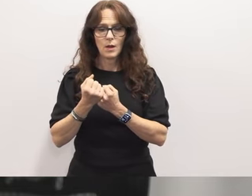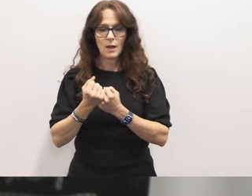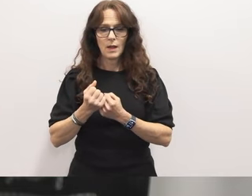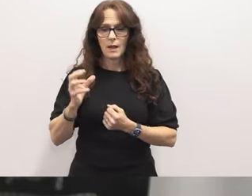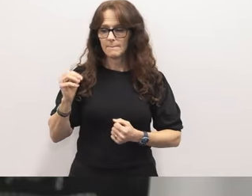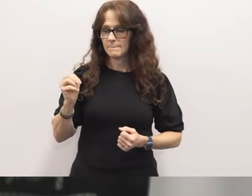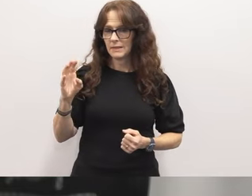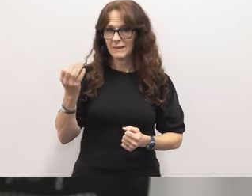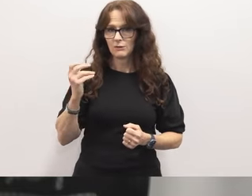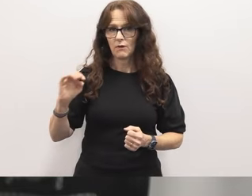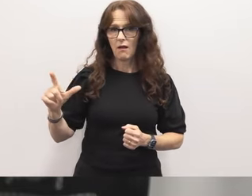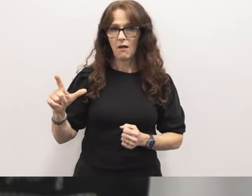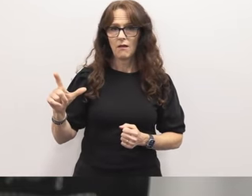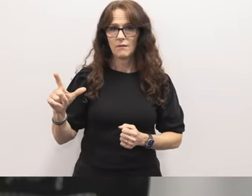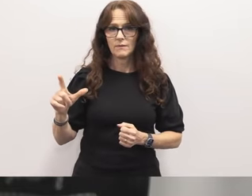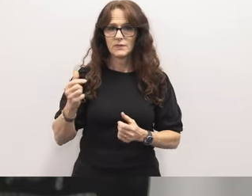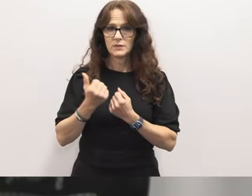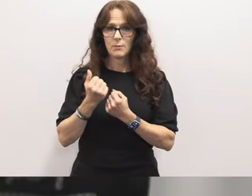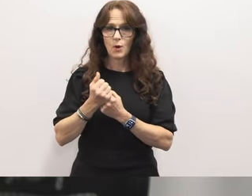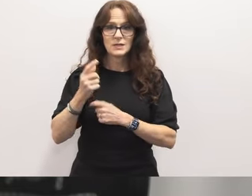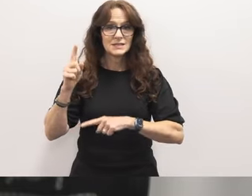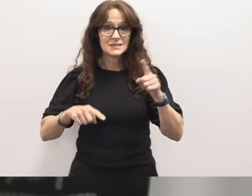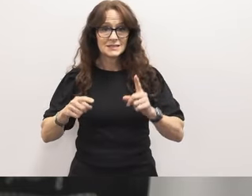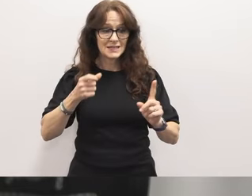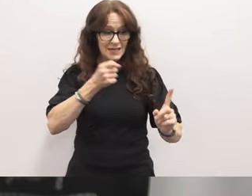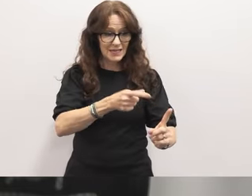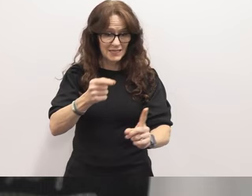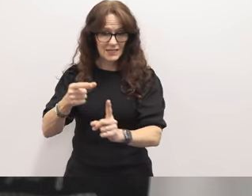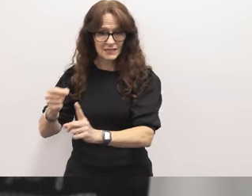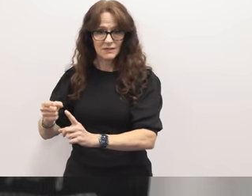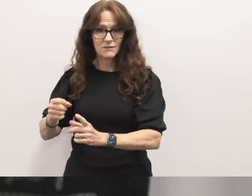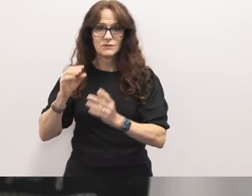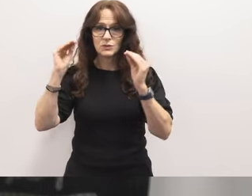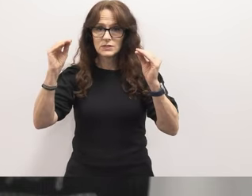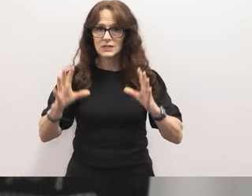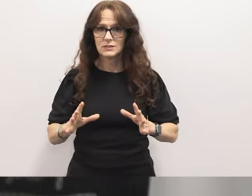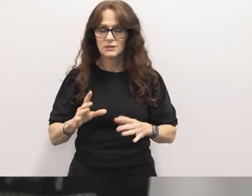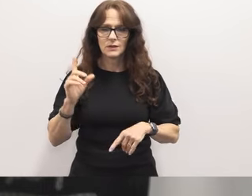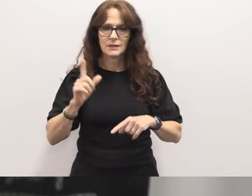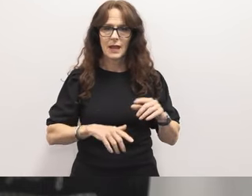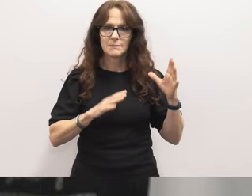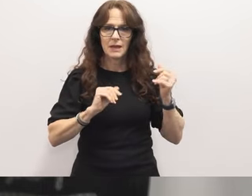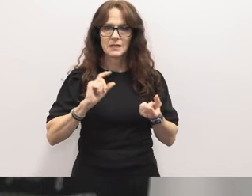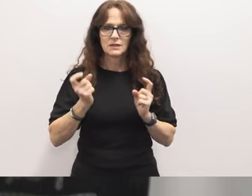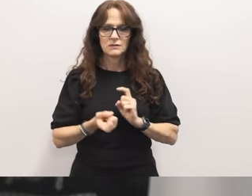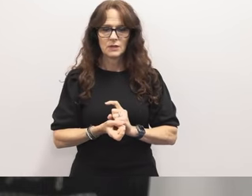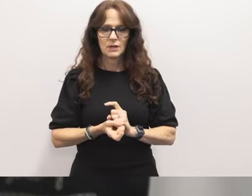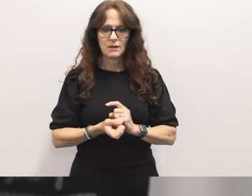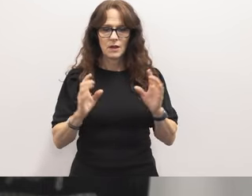the support is differentiated for each teacher because you can't expect change if you're not gonna provide support.